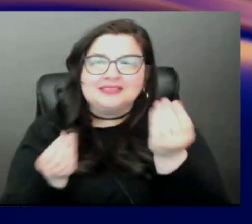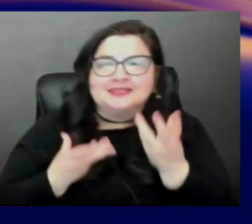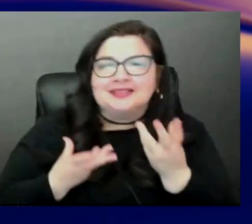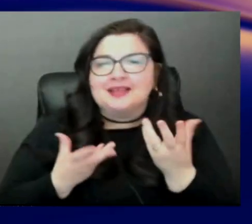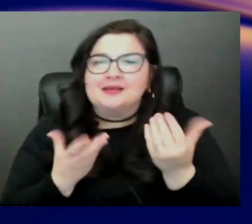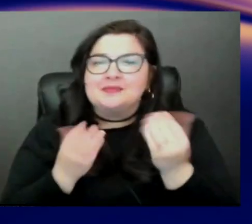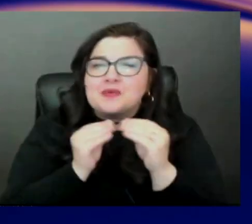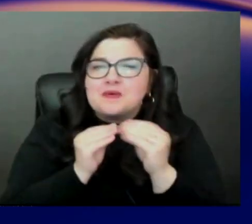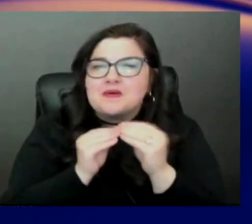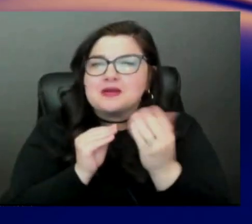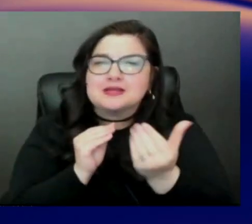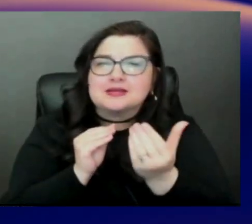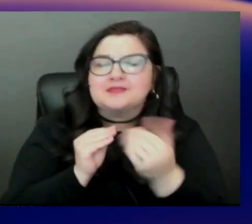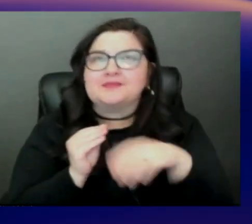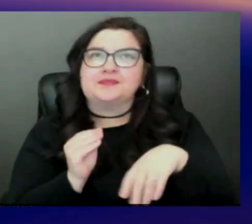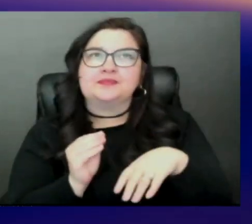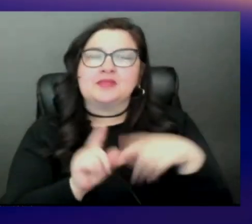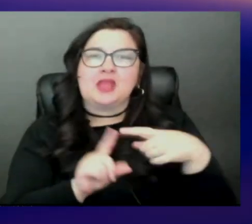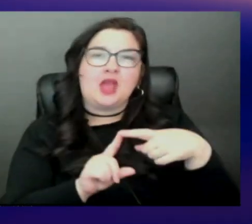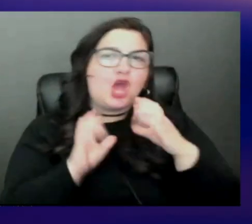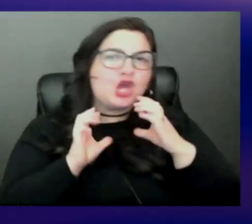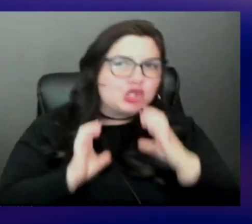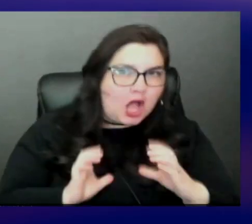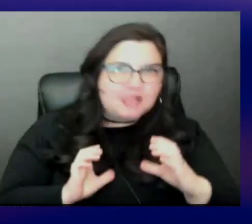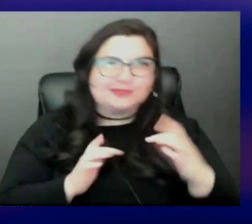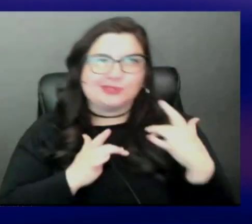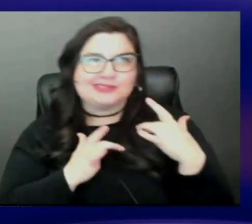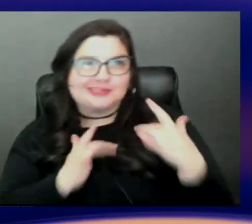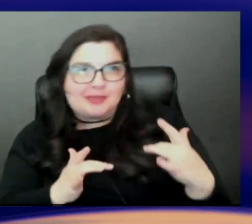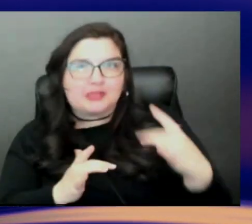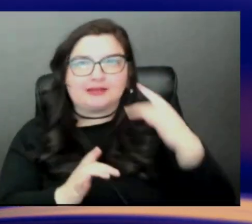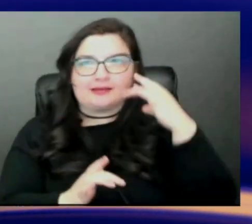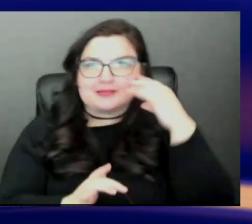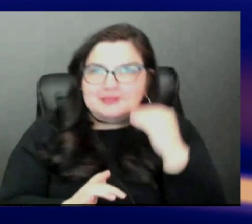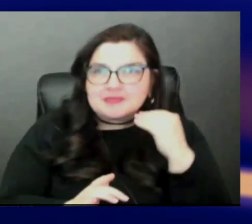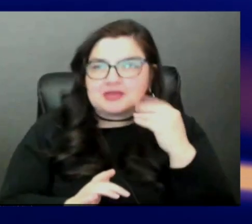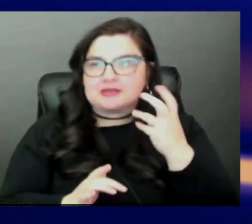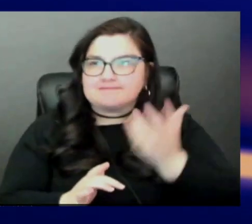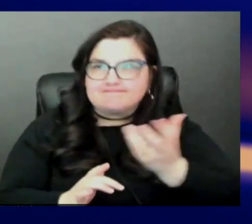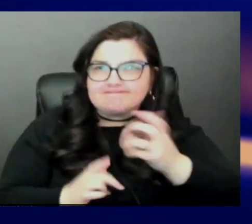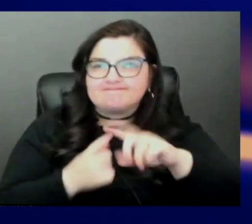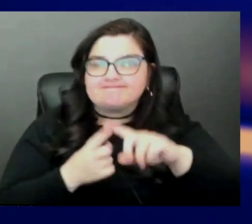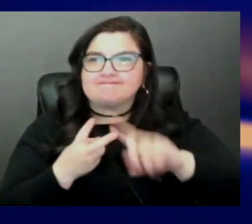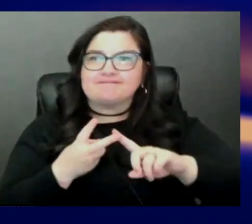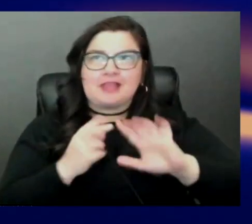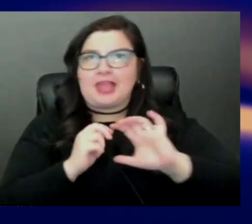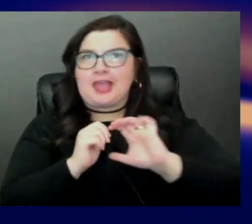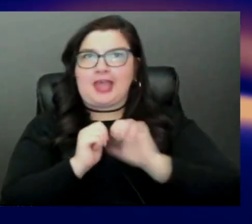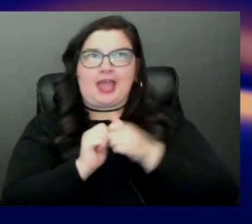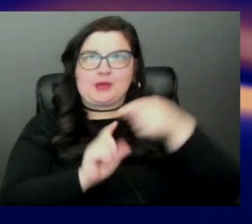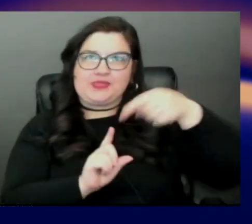what is it that customers are typically experiencing and like how is this going to essentially help them?